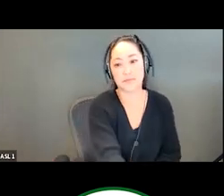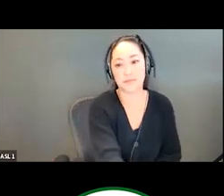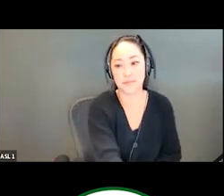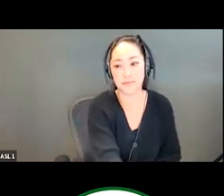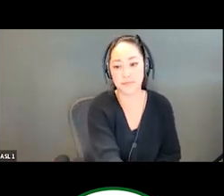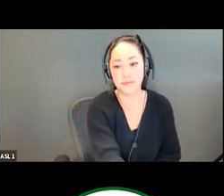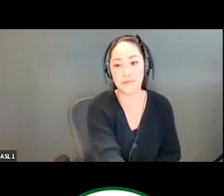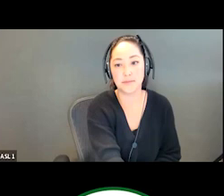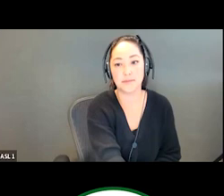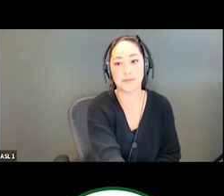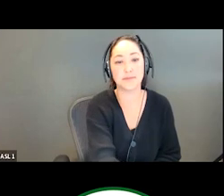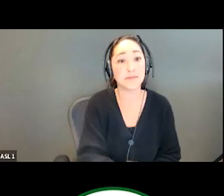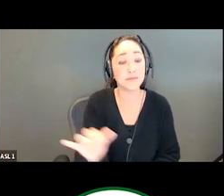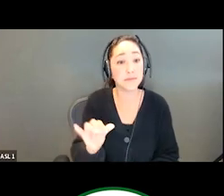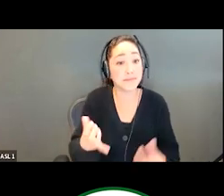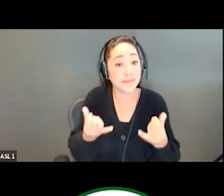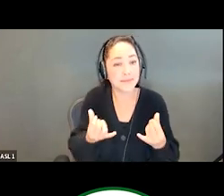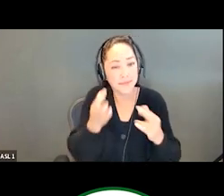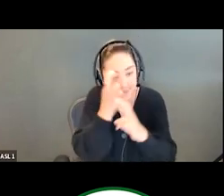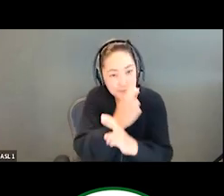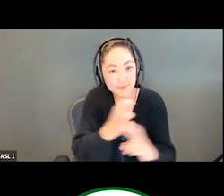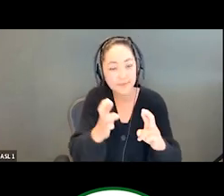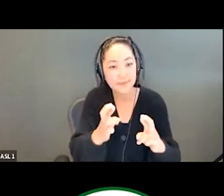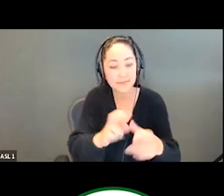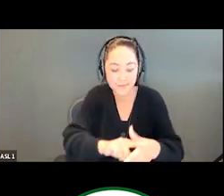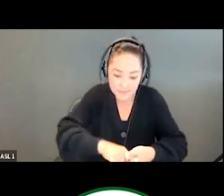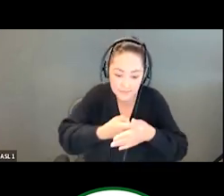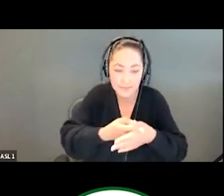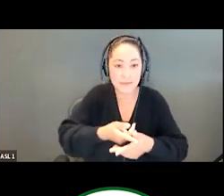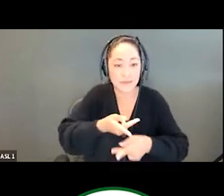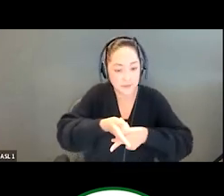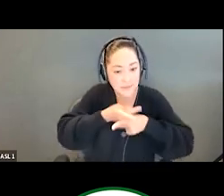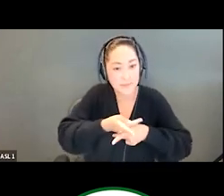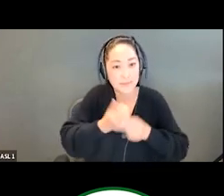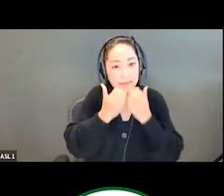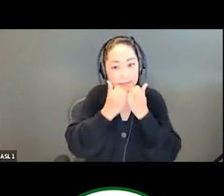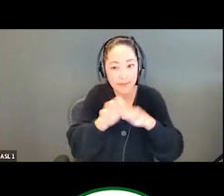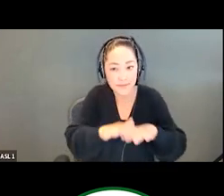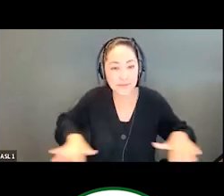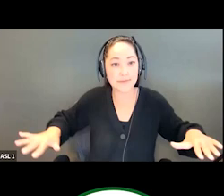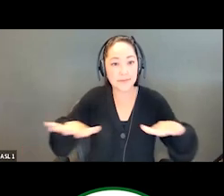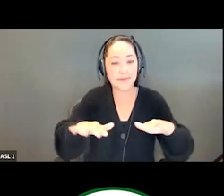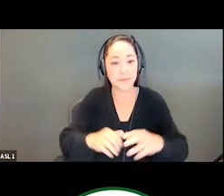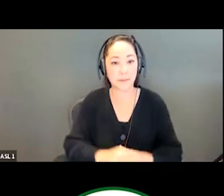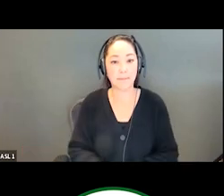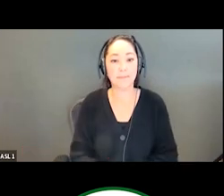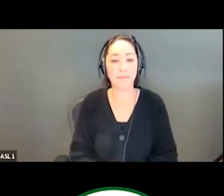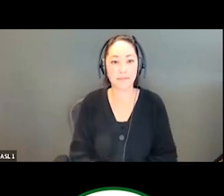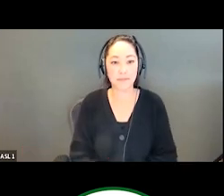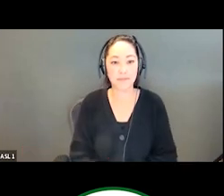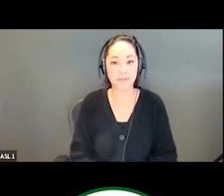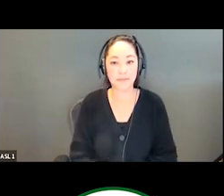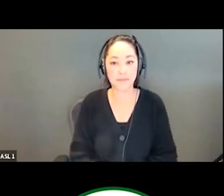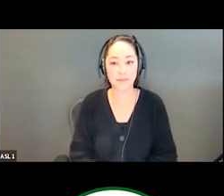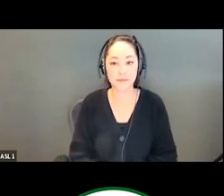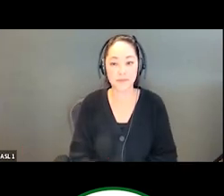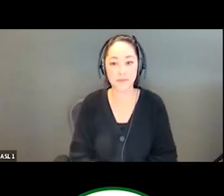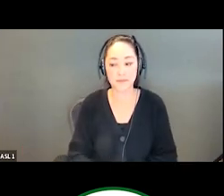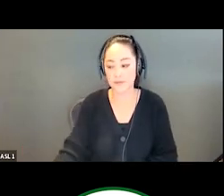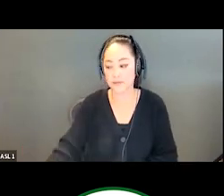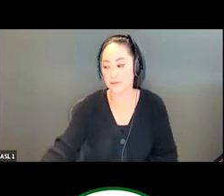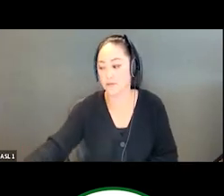And let us today pay our respects to the original caretakers of these sacred lands.